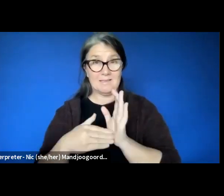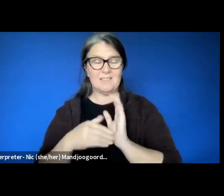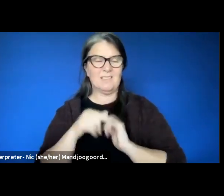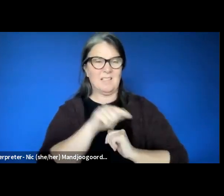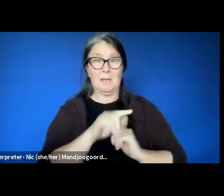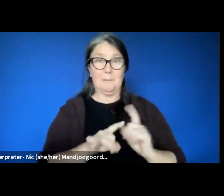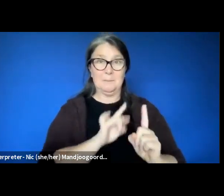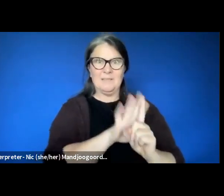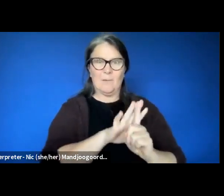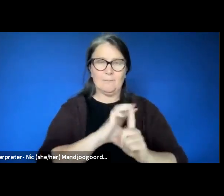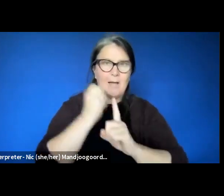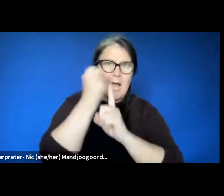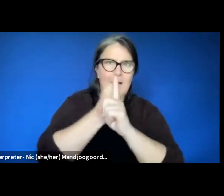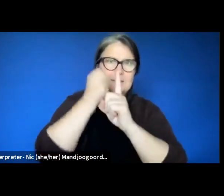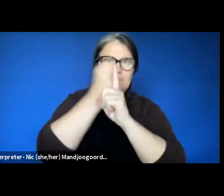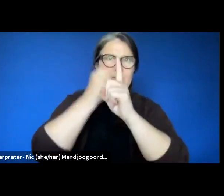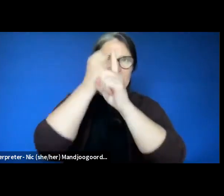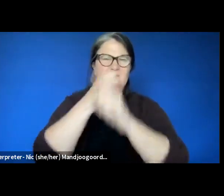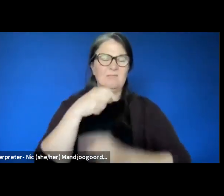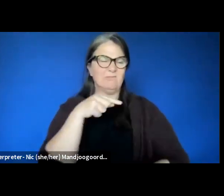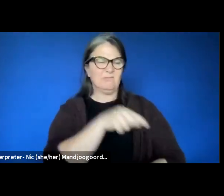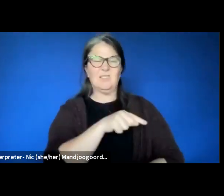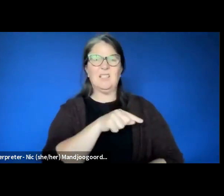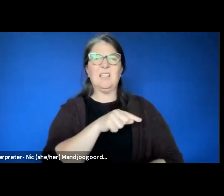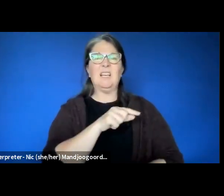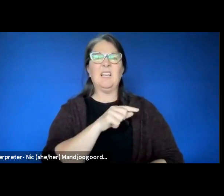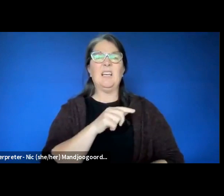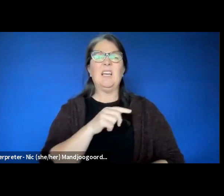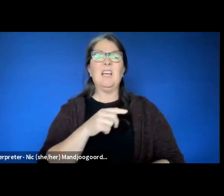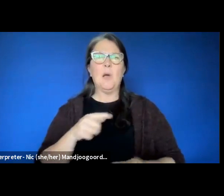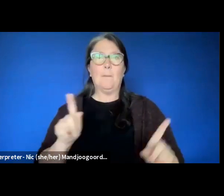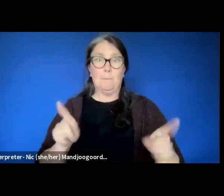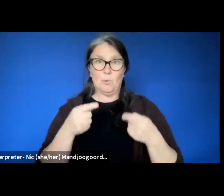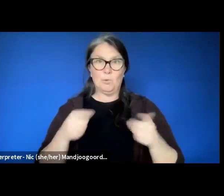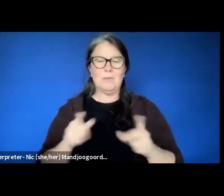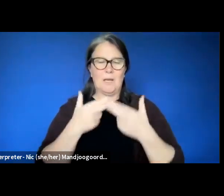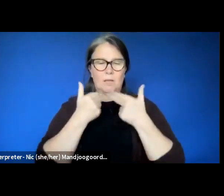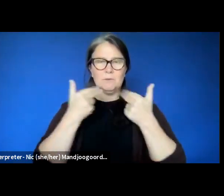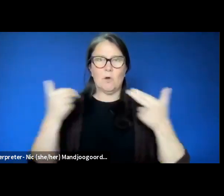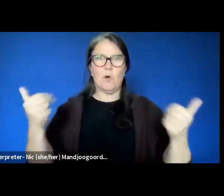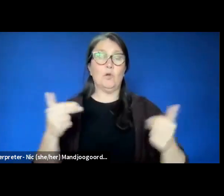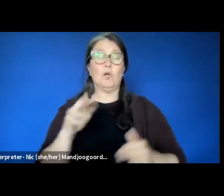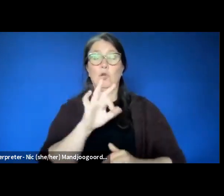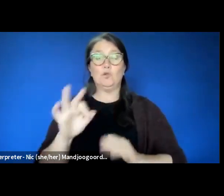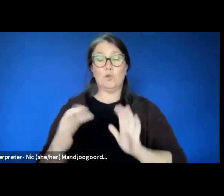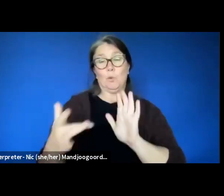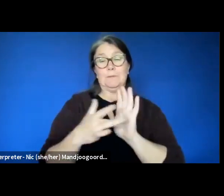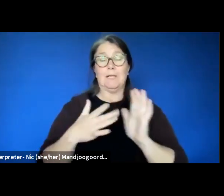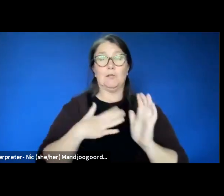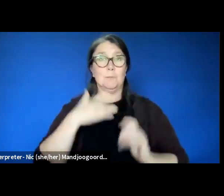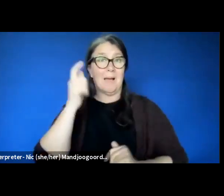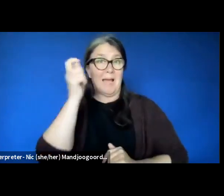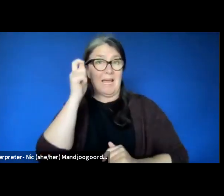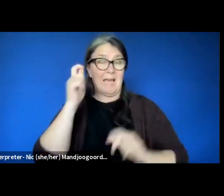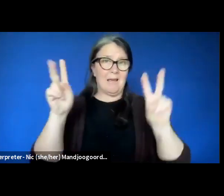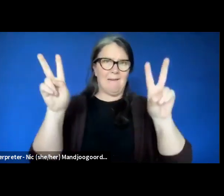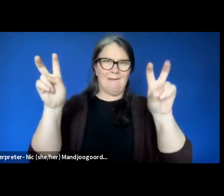stars for lunch. He's He's also an influential activists He's also an influential activist. lunches I lunches Iconic track don't lunches Iconic track don't touch my hair prompted to come my hair prompted to campaign to